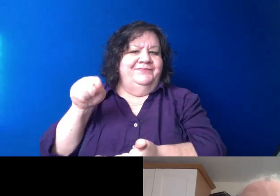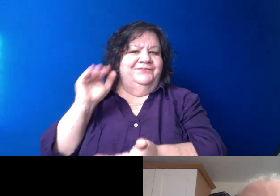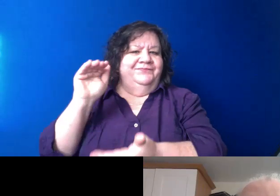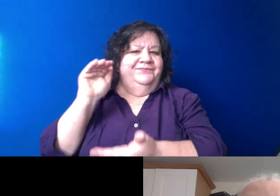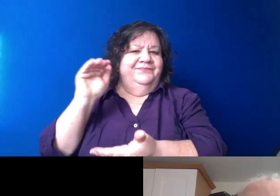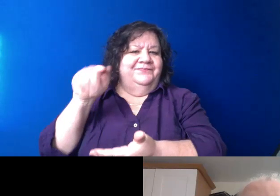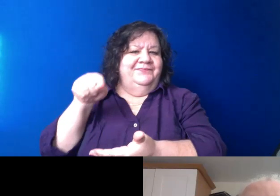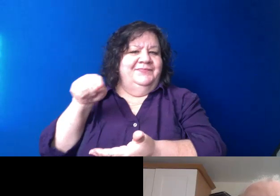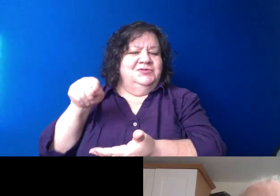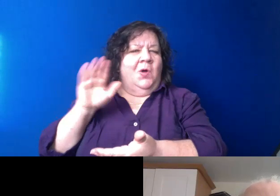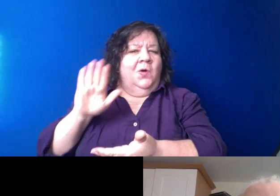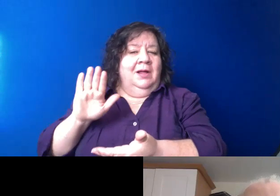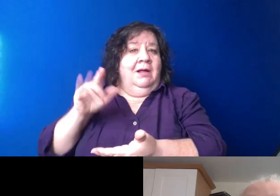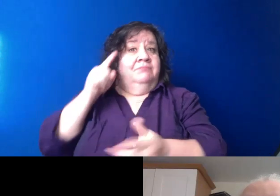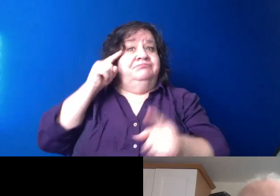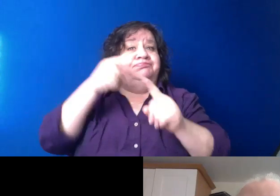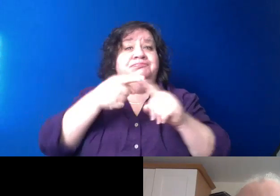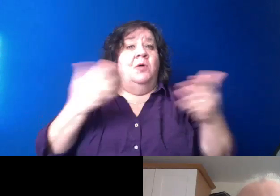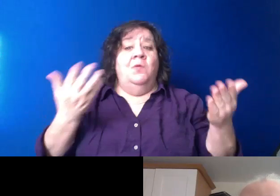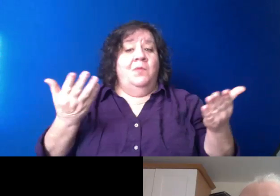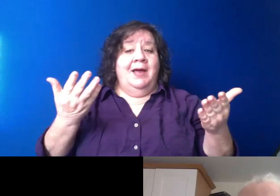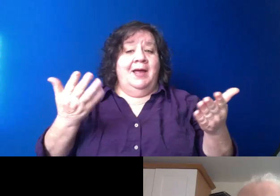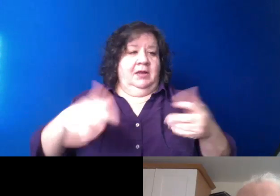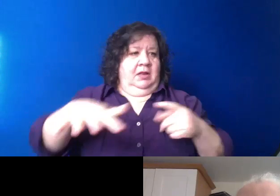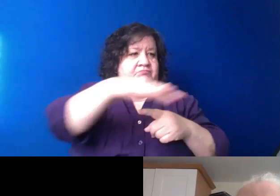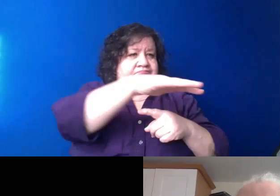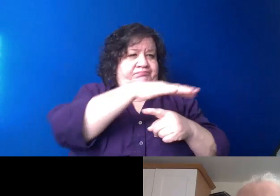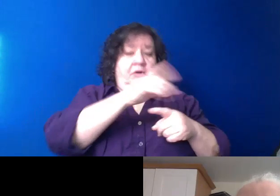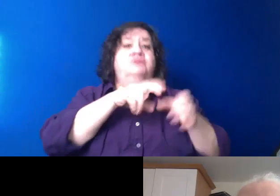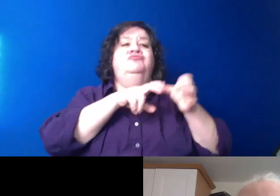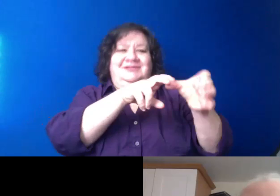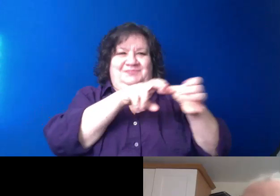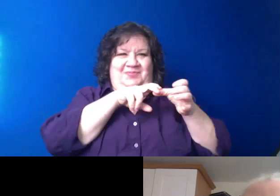fund all of that work going forward becomes inclusive and is held to account so that's